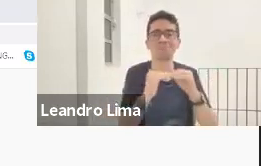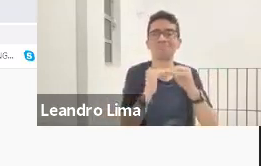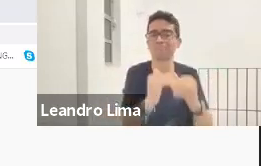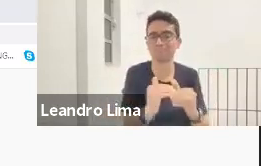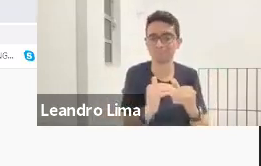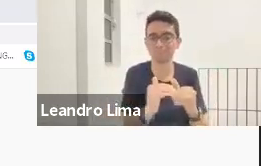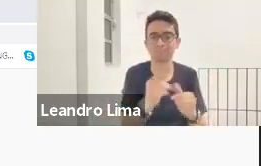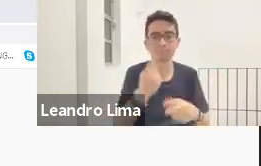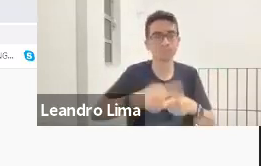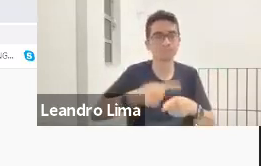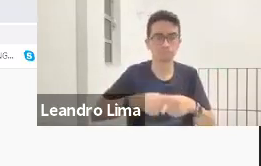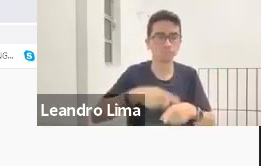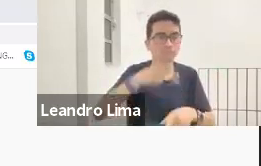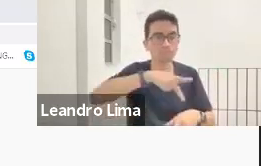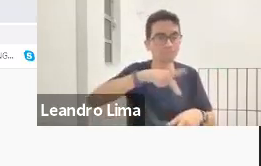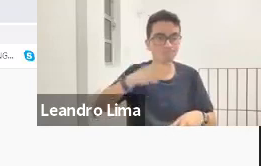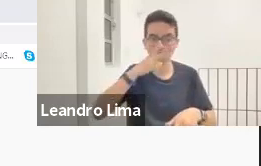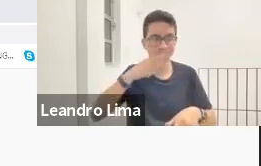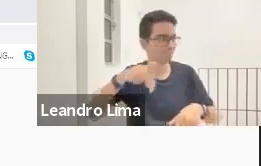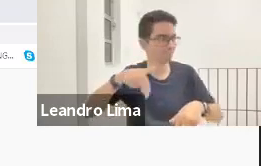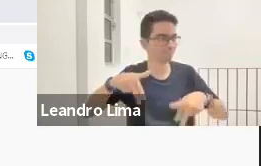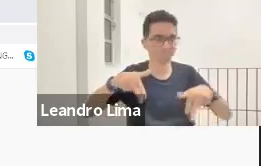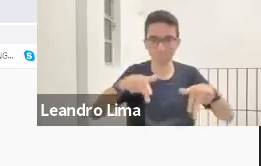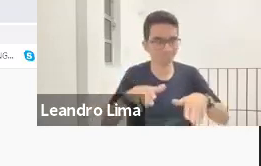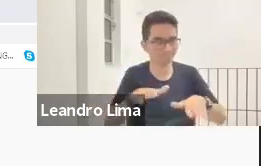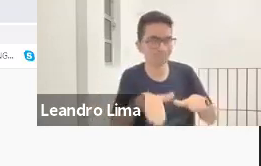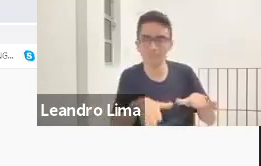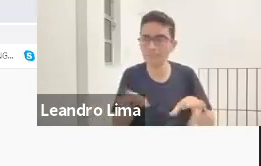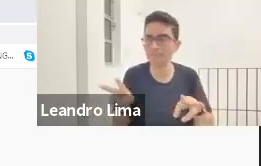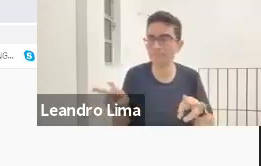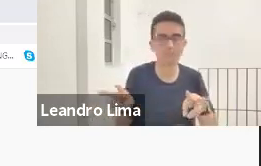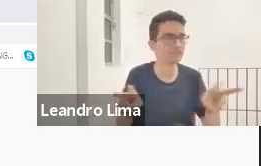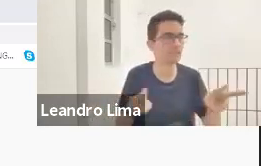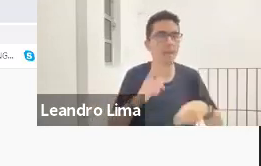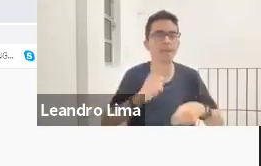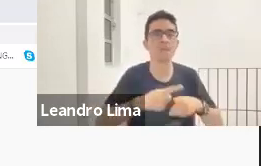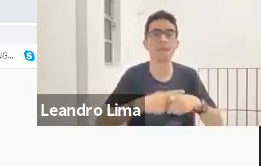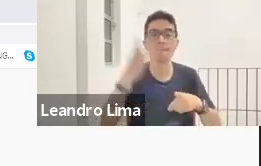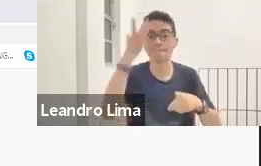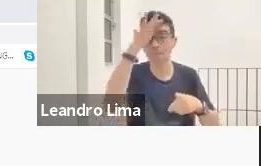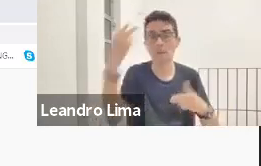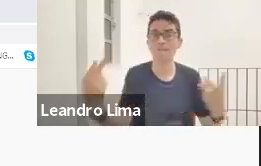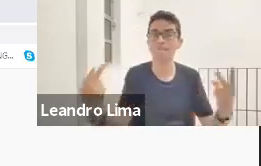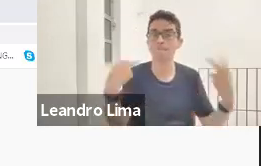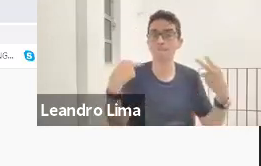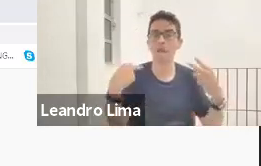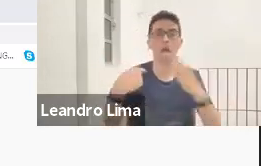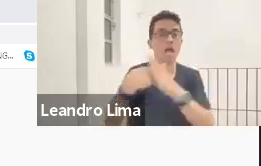within it they're trying to operate within it and navigate the different demands that it makes on even when they're inconsistent. And so teachers will offer And so teachers will often say